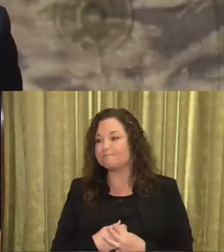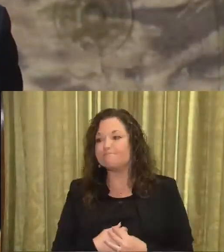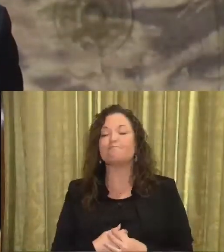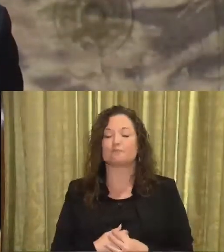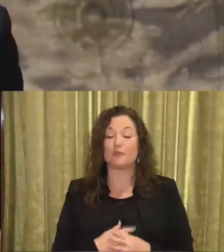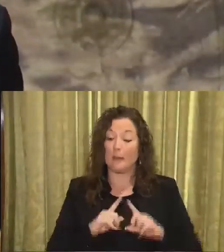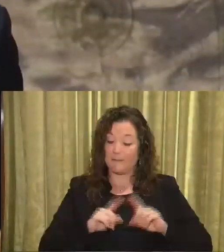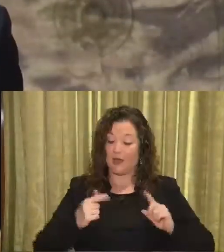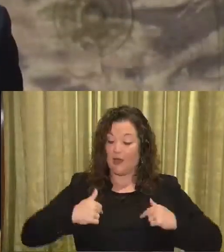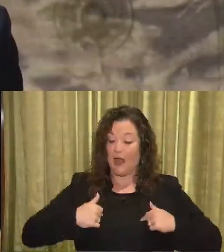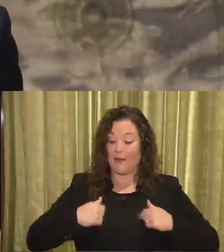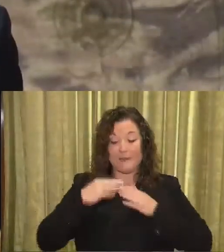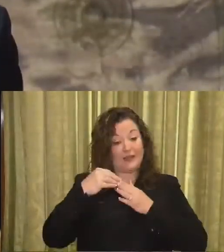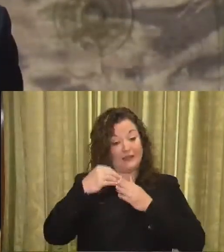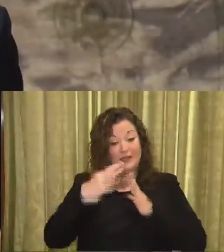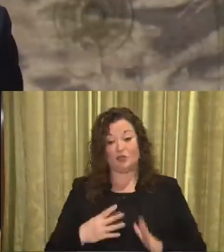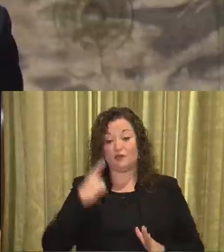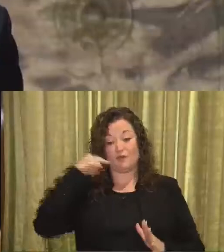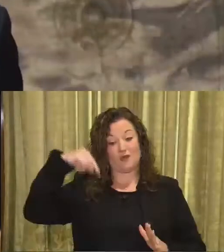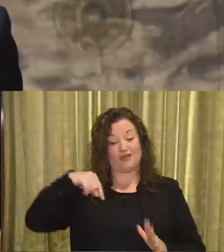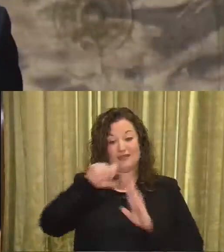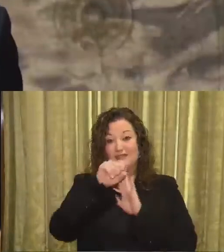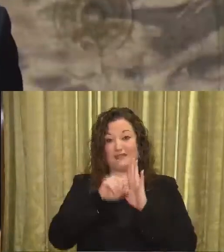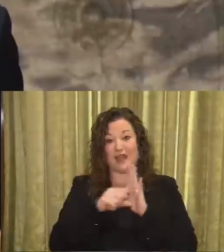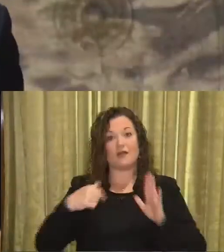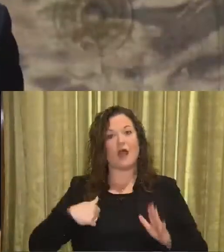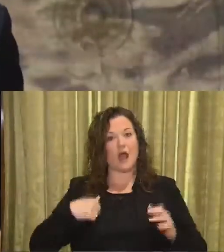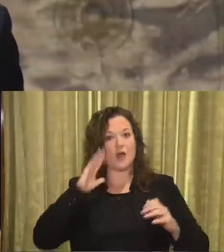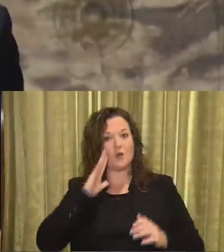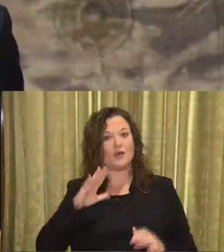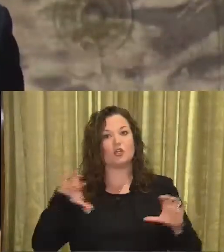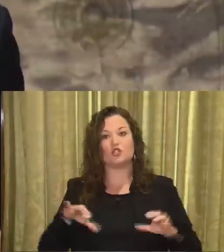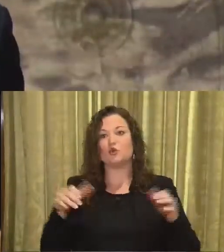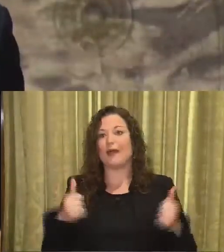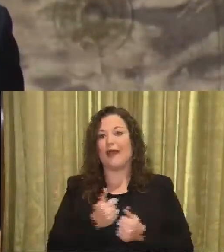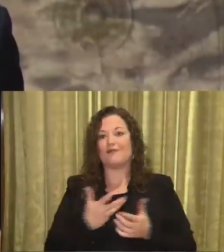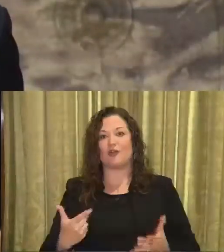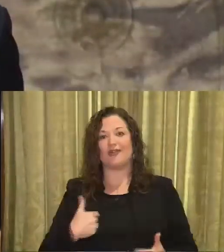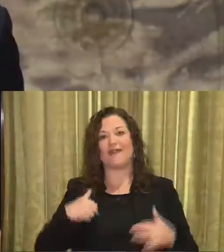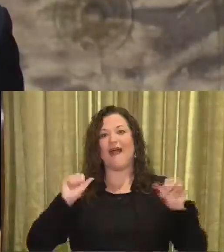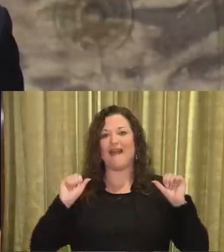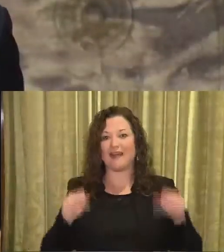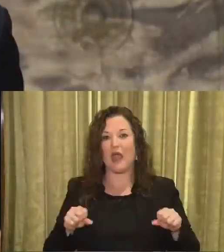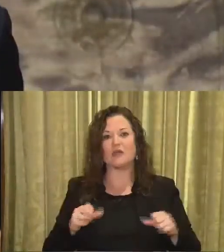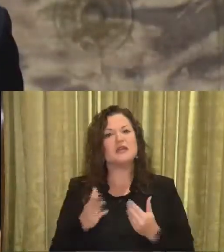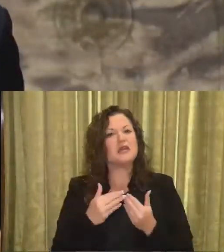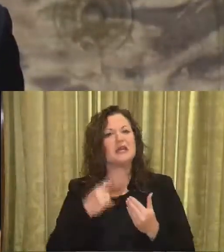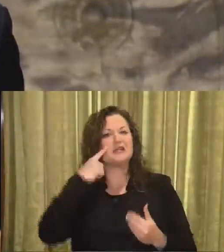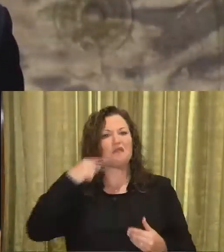I'm the leader of this state and I want to do all I can. It'd be easier for me to sit back and say,